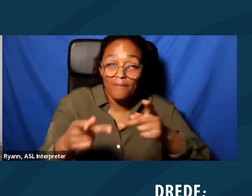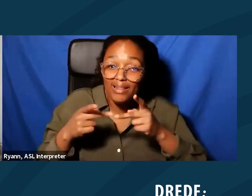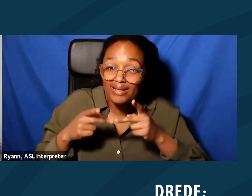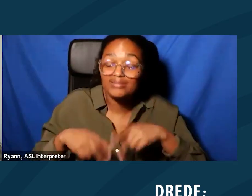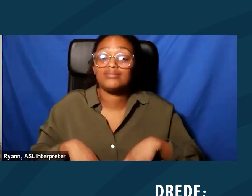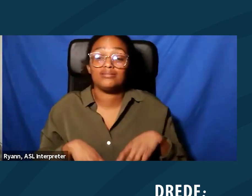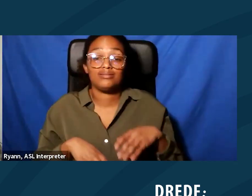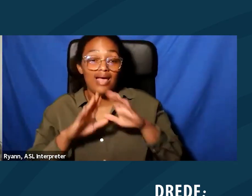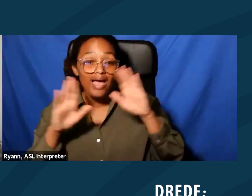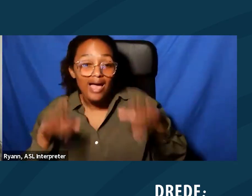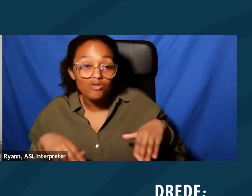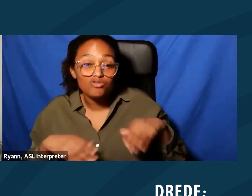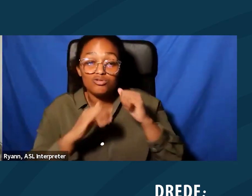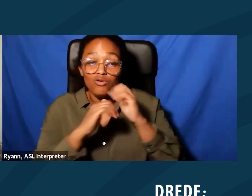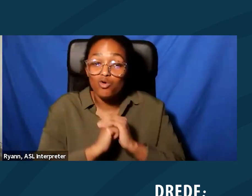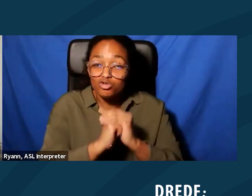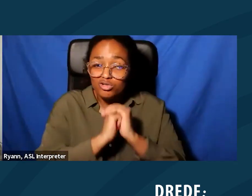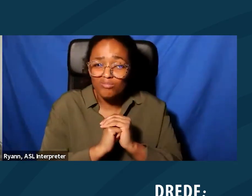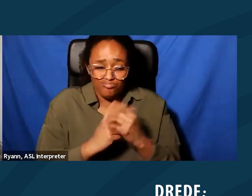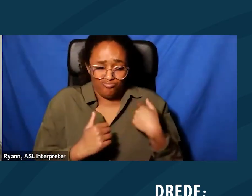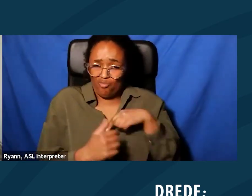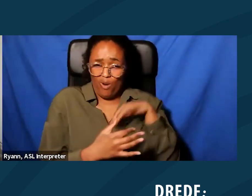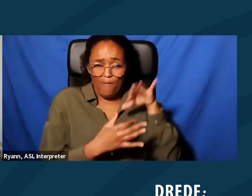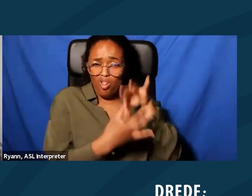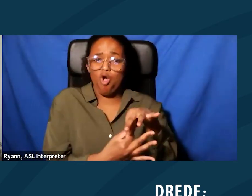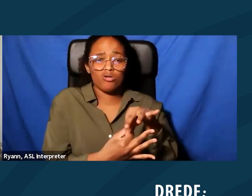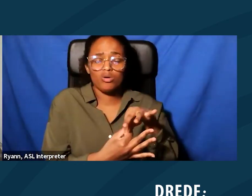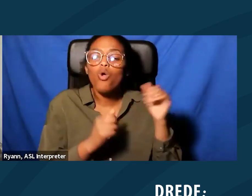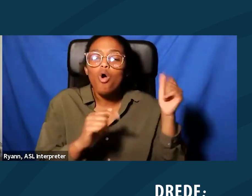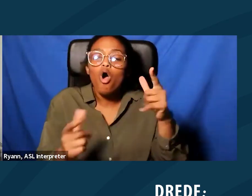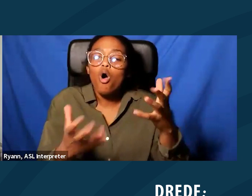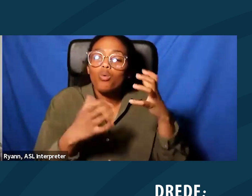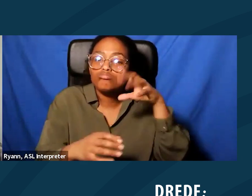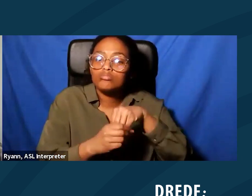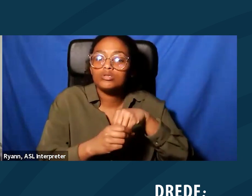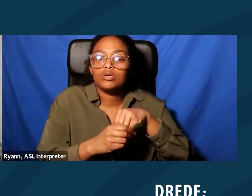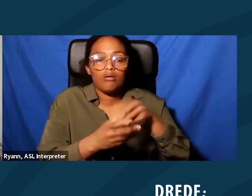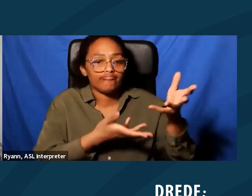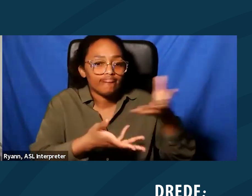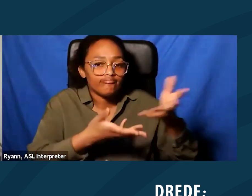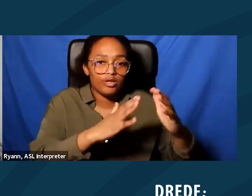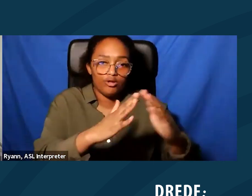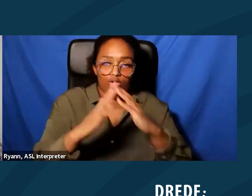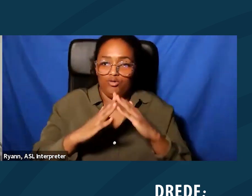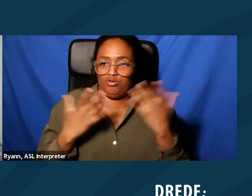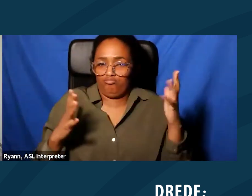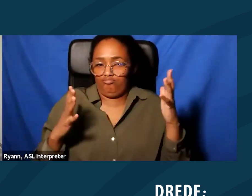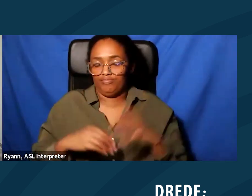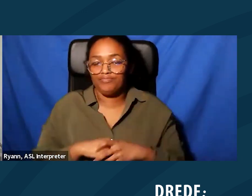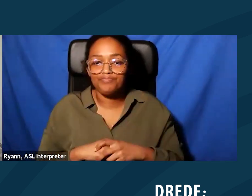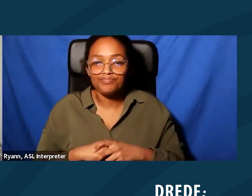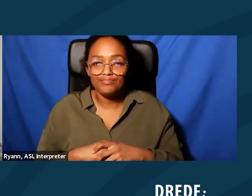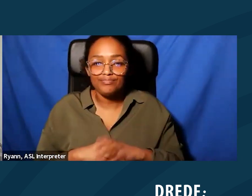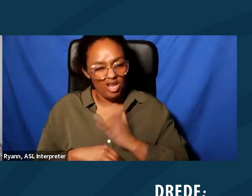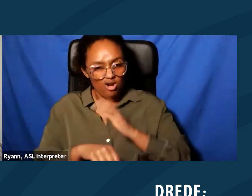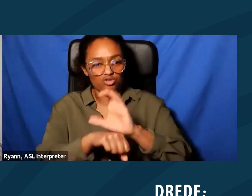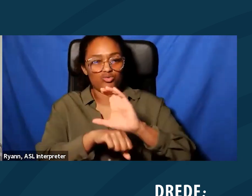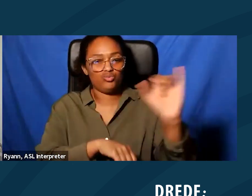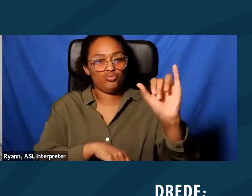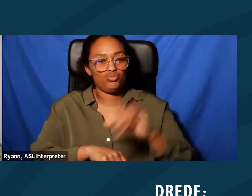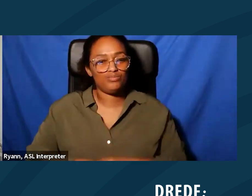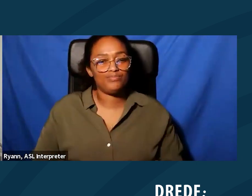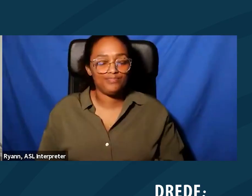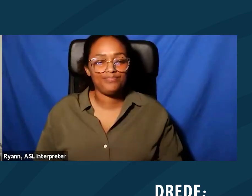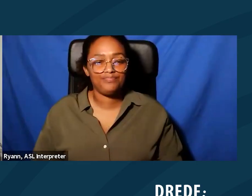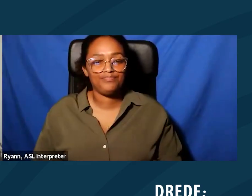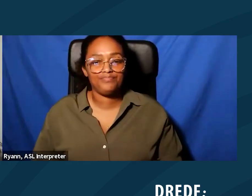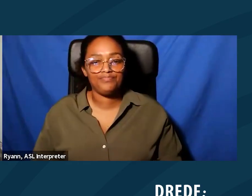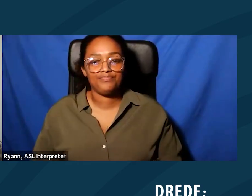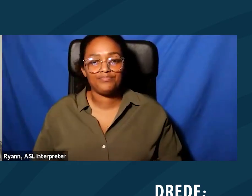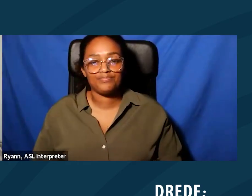houses of worships. We know that. We all want to participate in the community, in our churches.